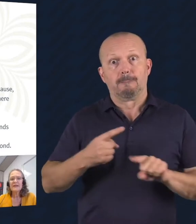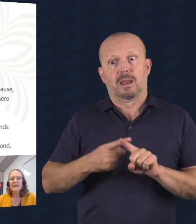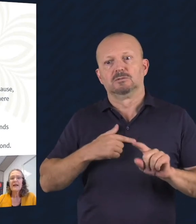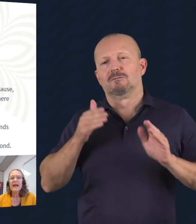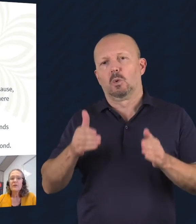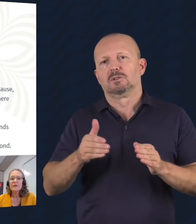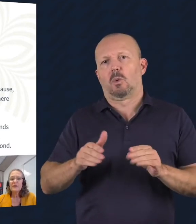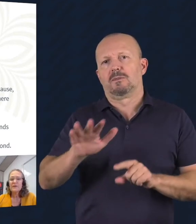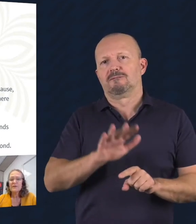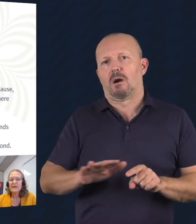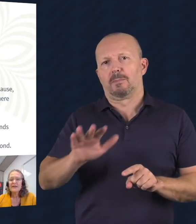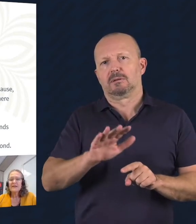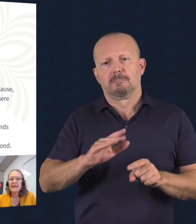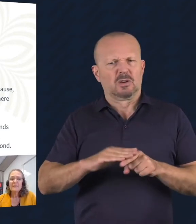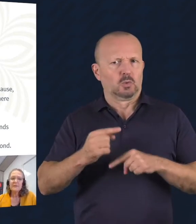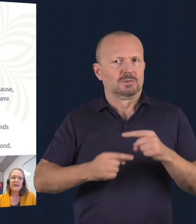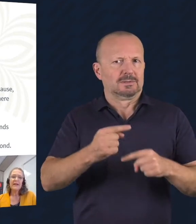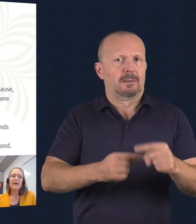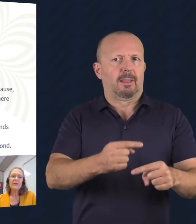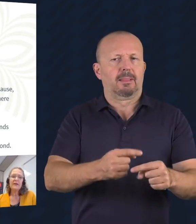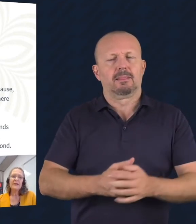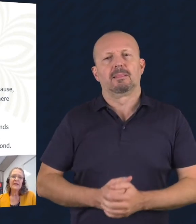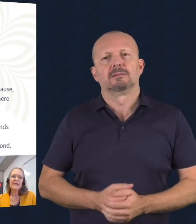and also to be sustainably orientated.